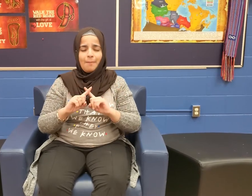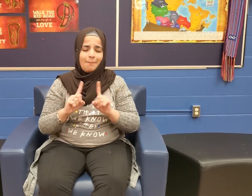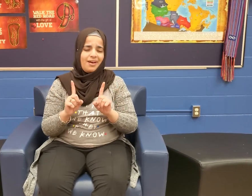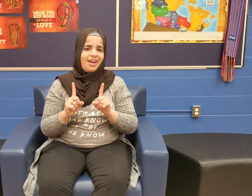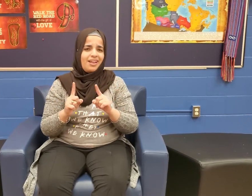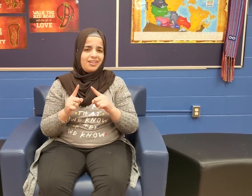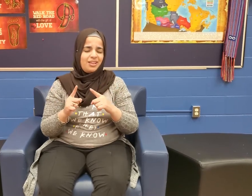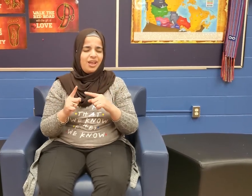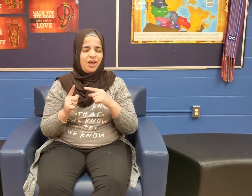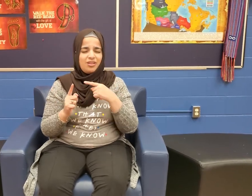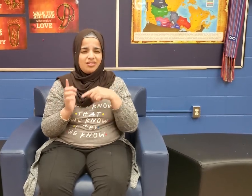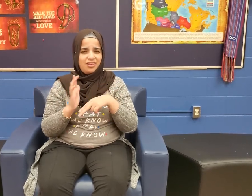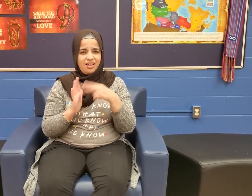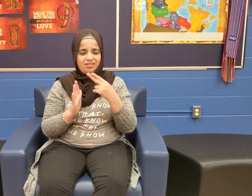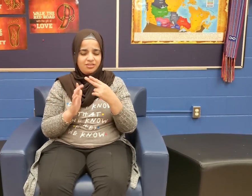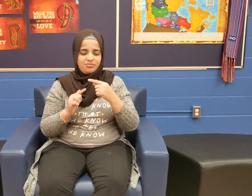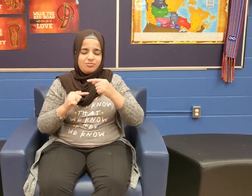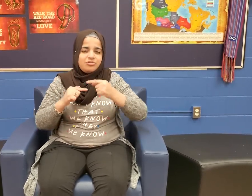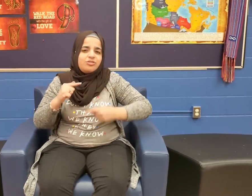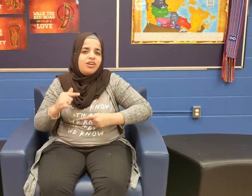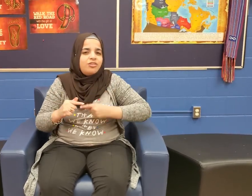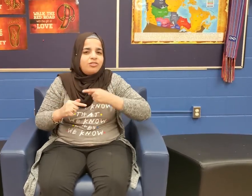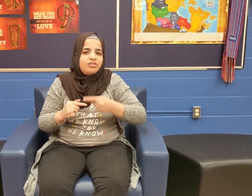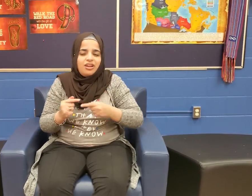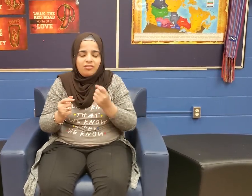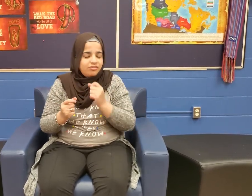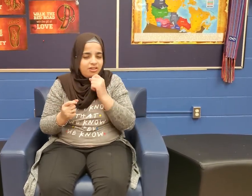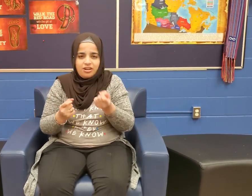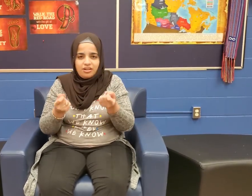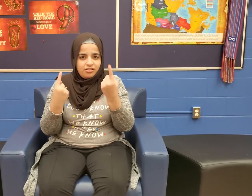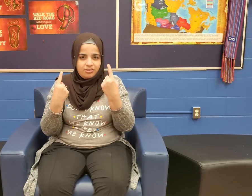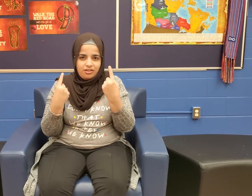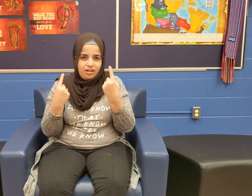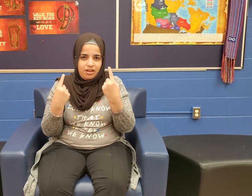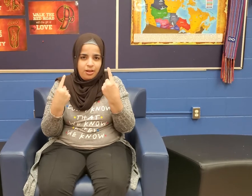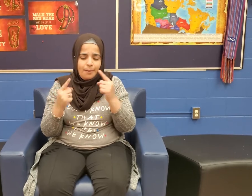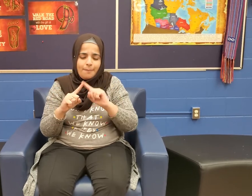But, honestly? I was struggling to understand.